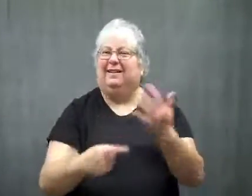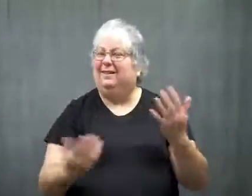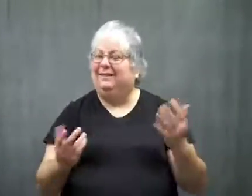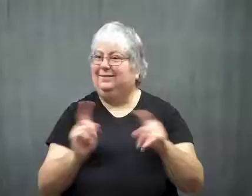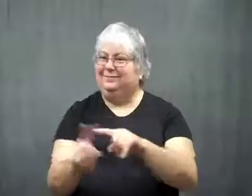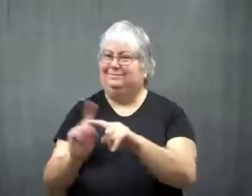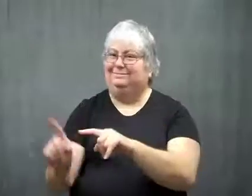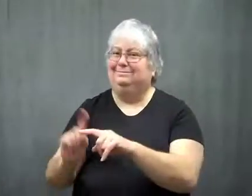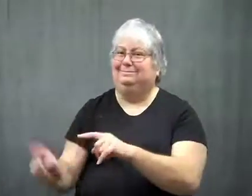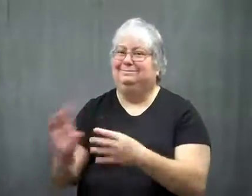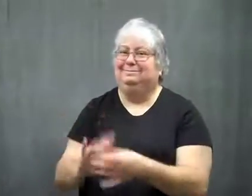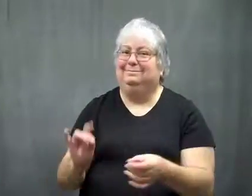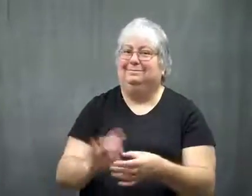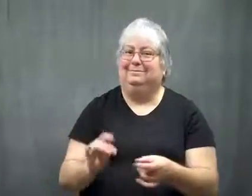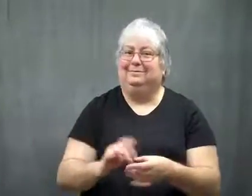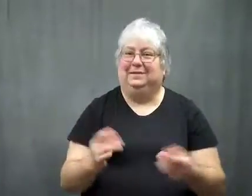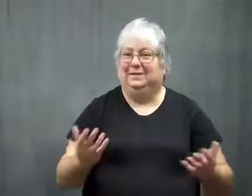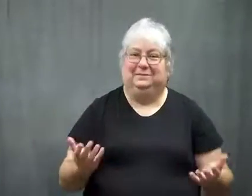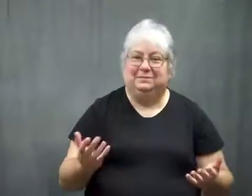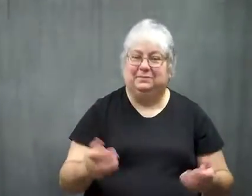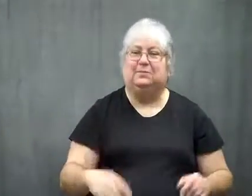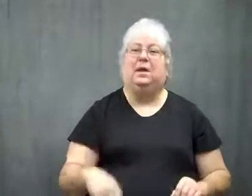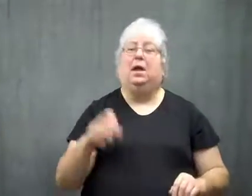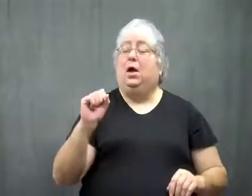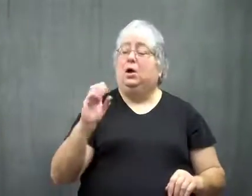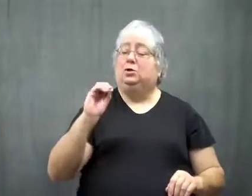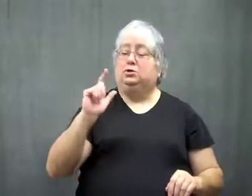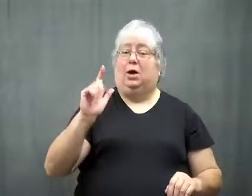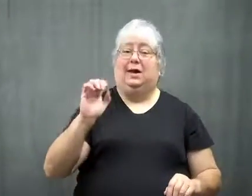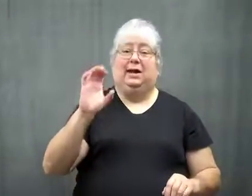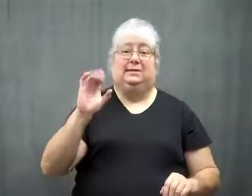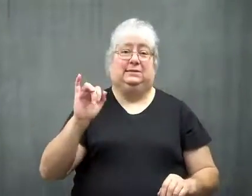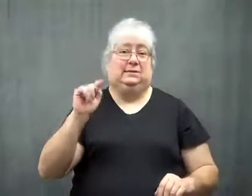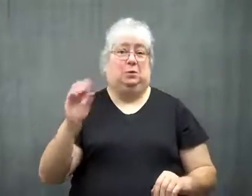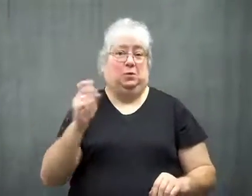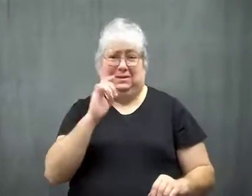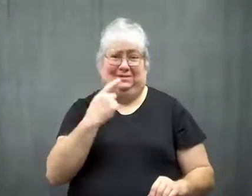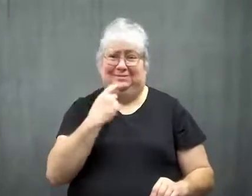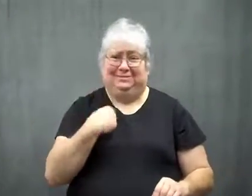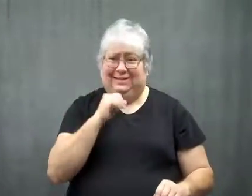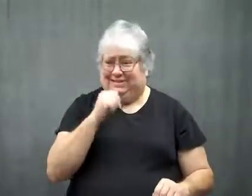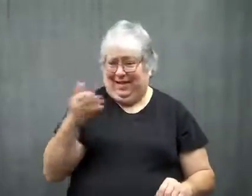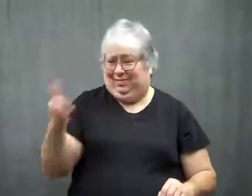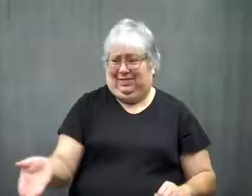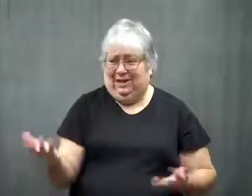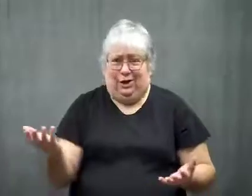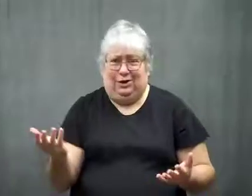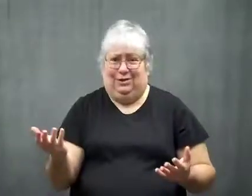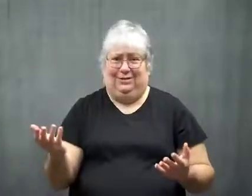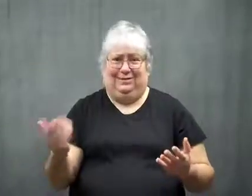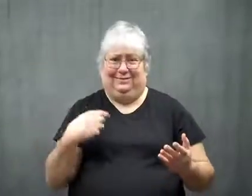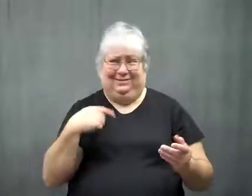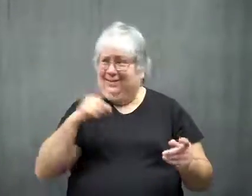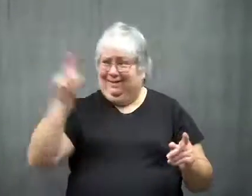He had a lot of different scenarios.